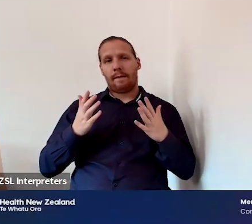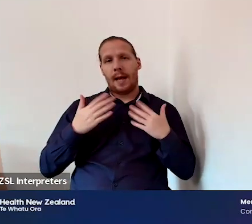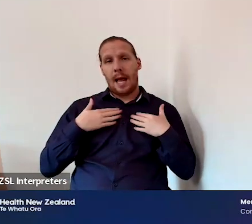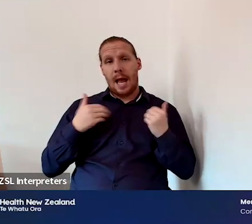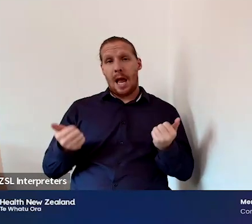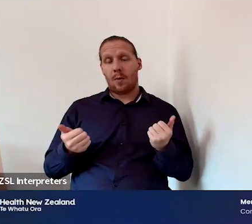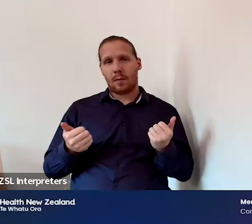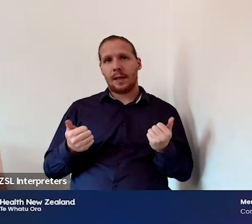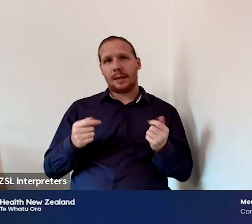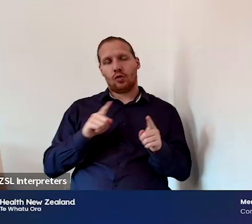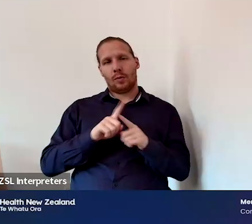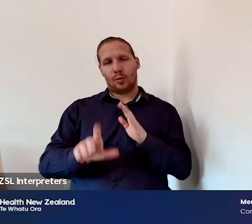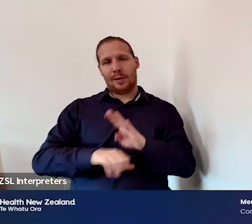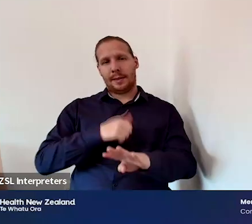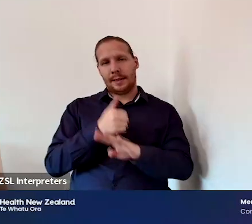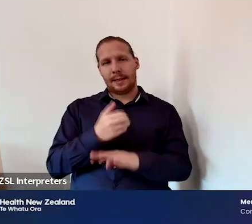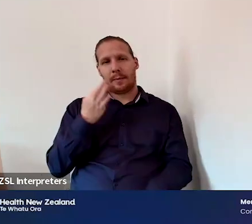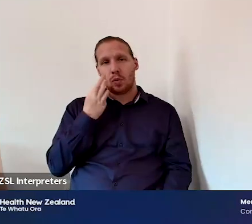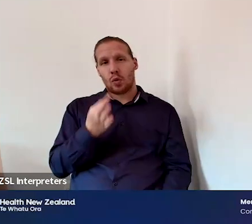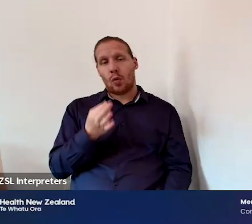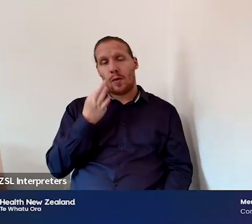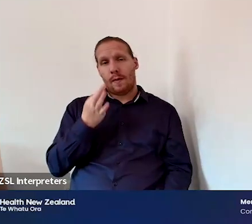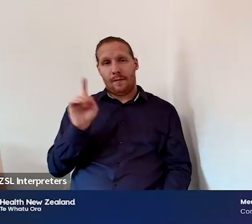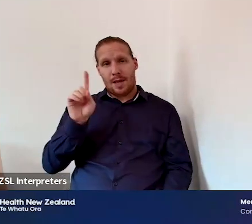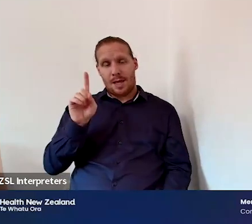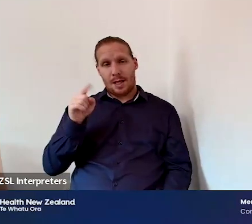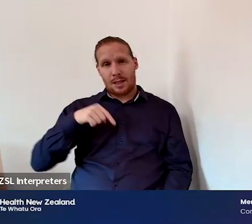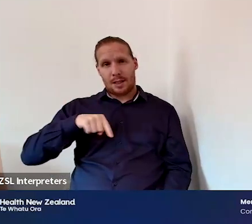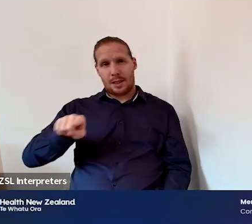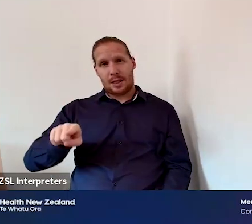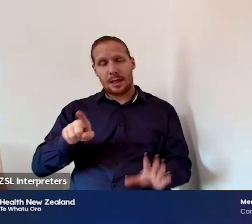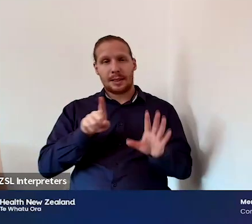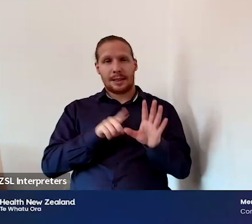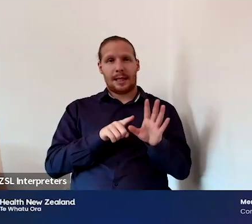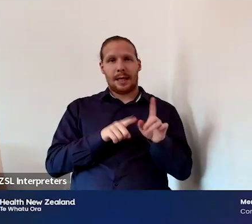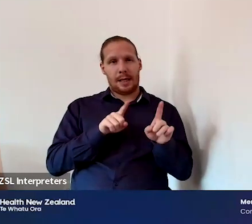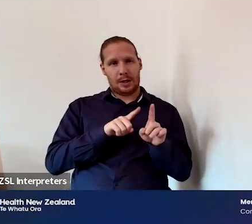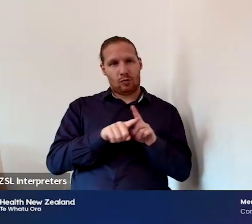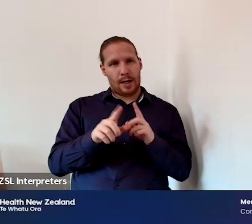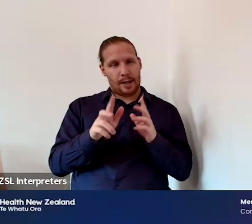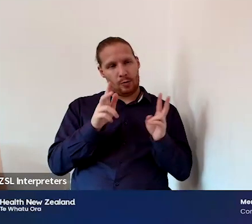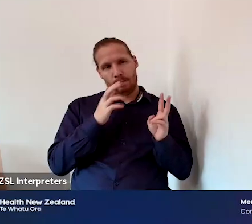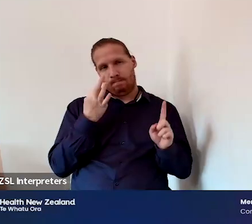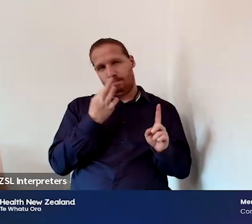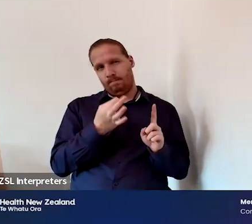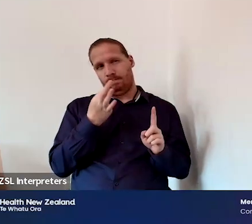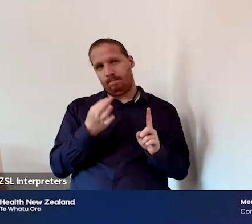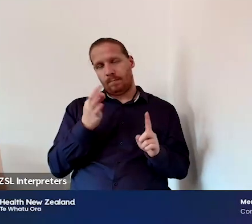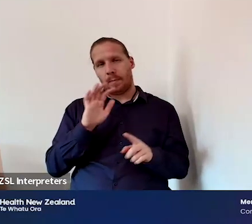that will actually look at the prevalence of mental disorders in New Zealand. And it's going to be whole of population.